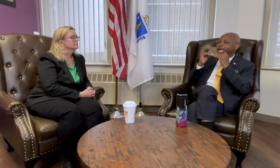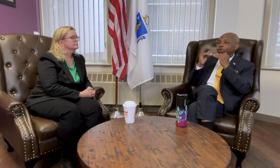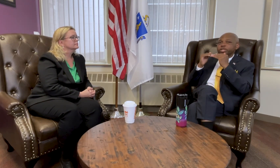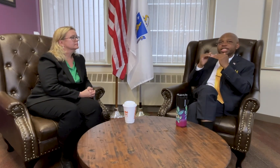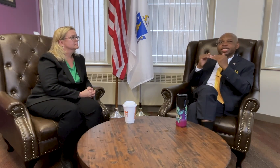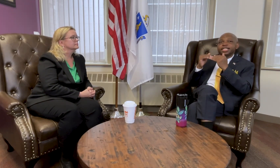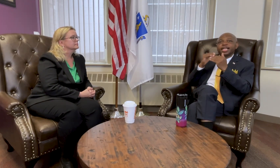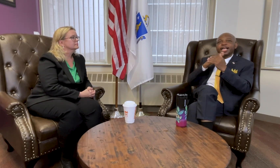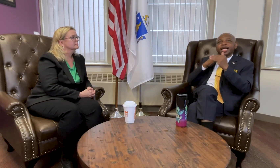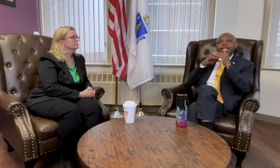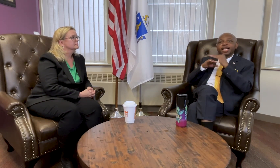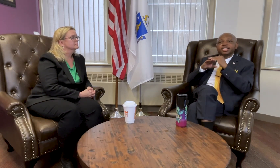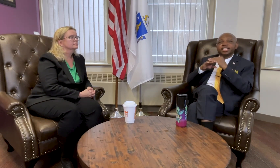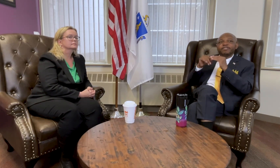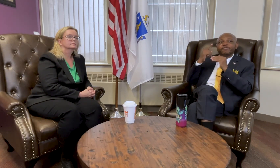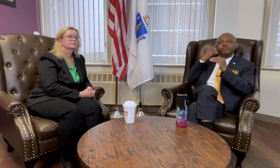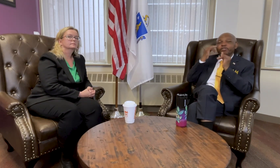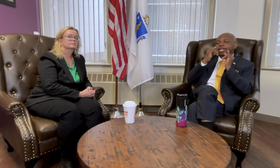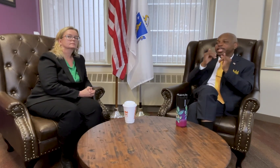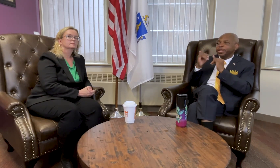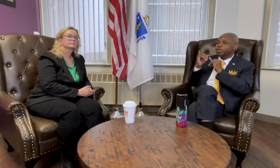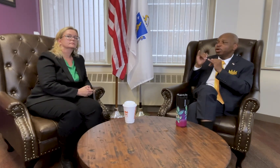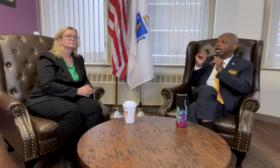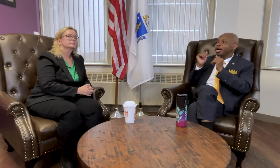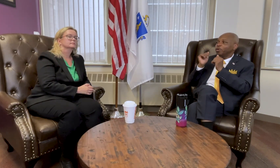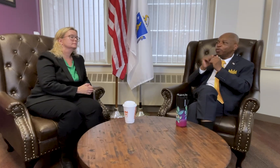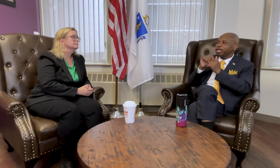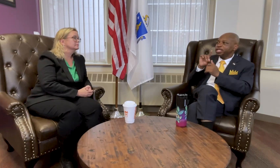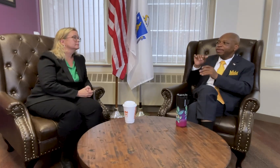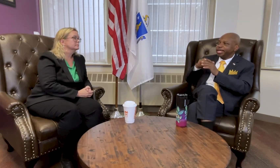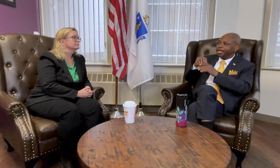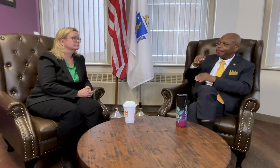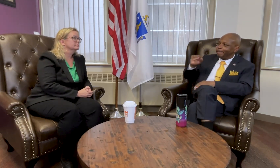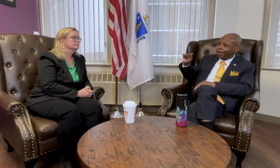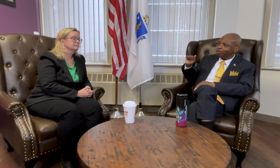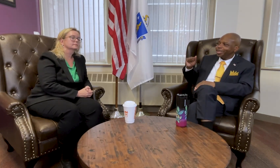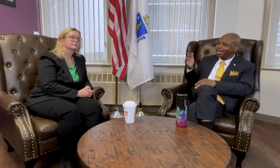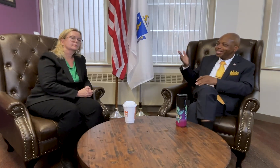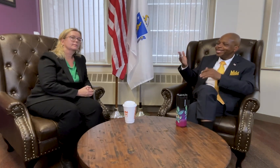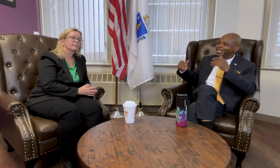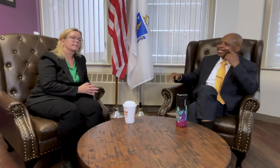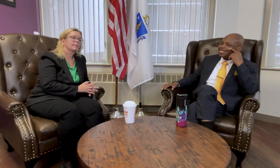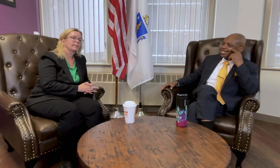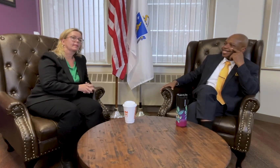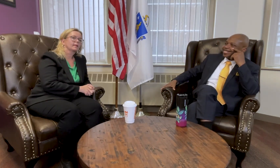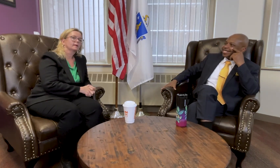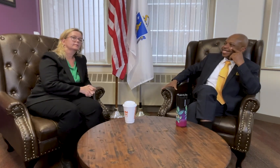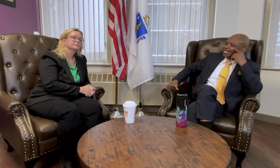and access for individuals with disabilities here in Massachusetts?